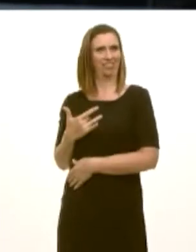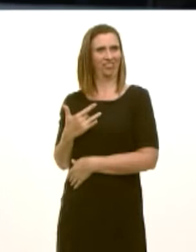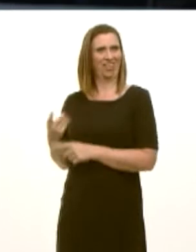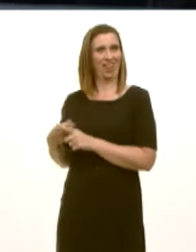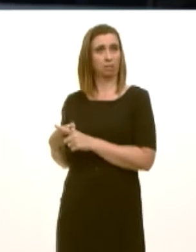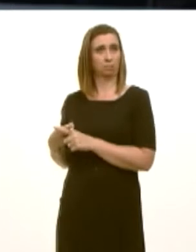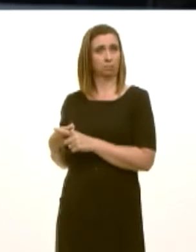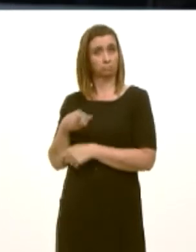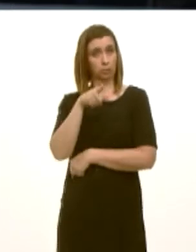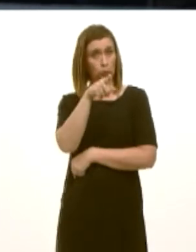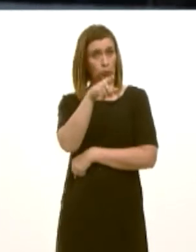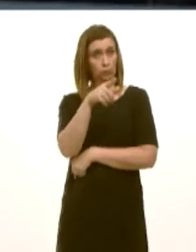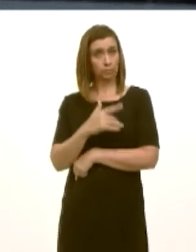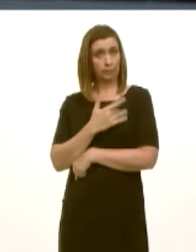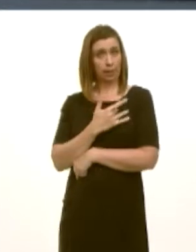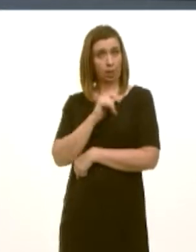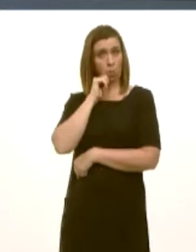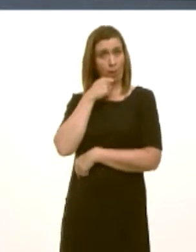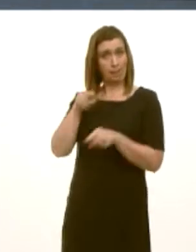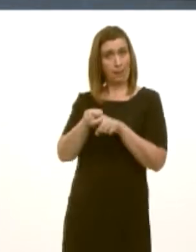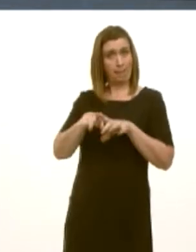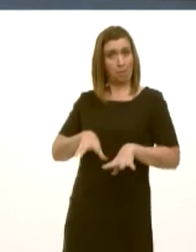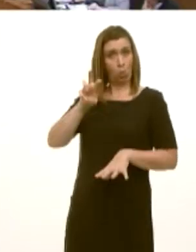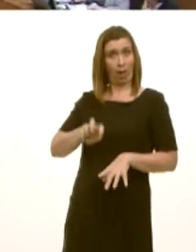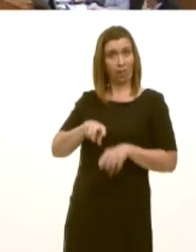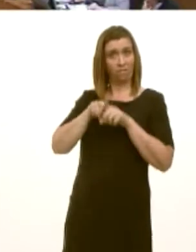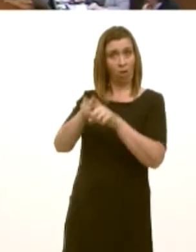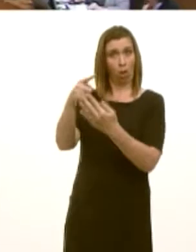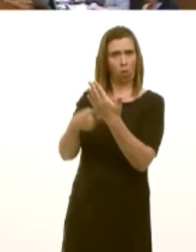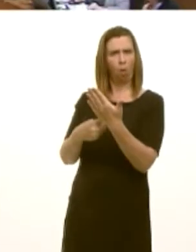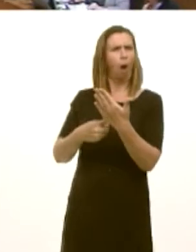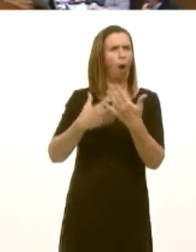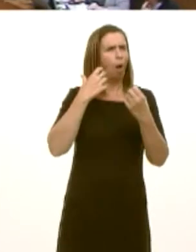Is it your expectation that that guidance be followed in Wales? Carwyn Jones: We wouldnít have inferior guidance in Wales.